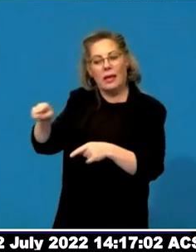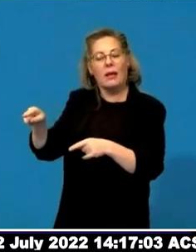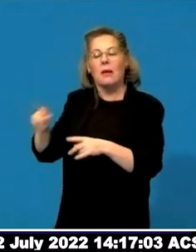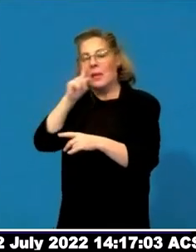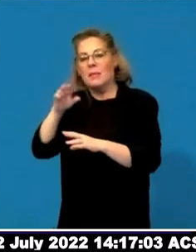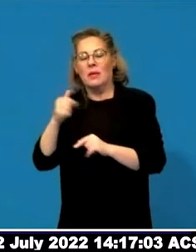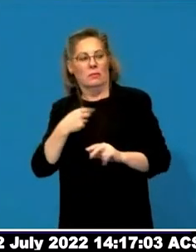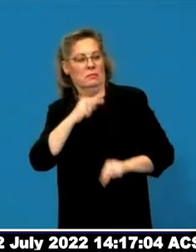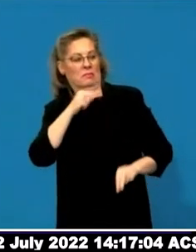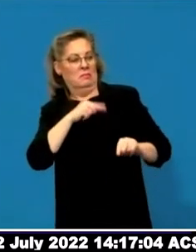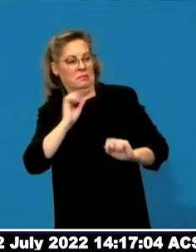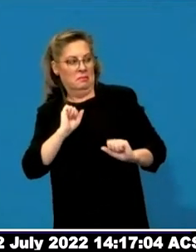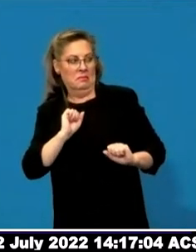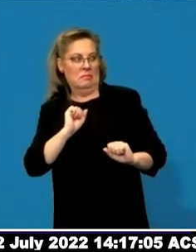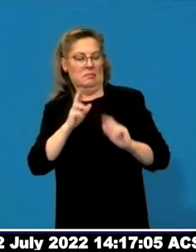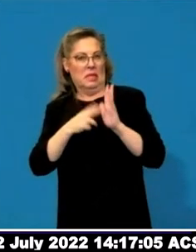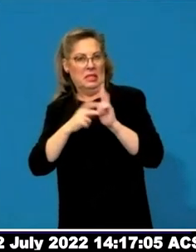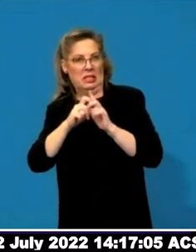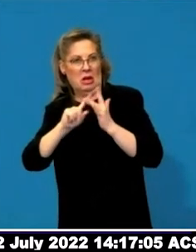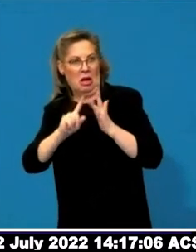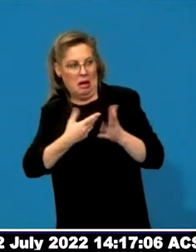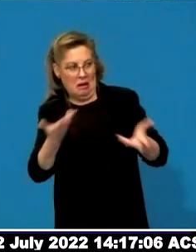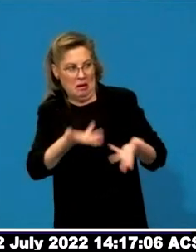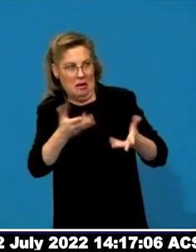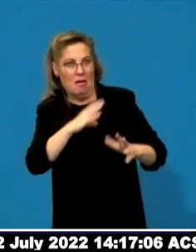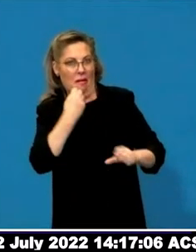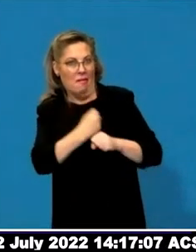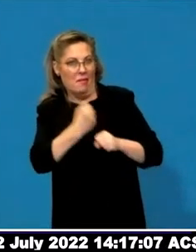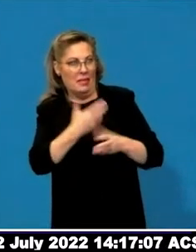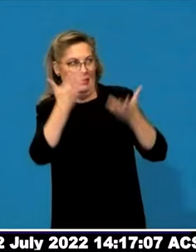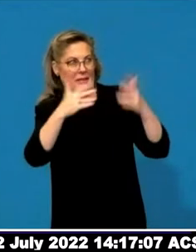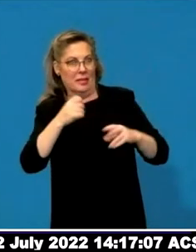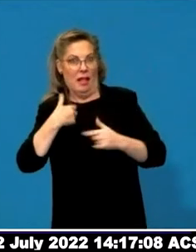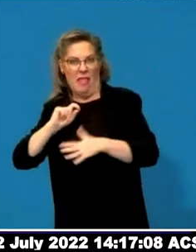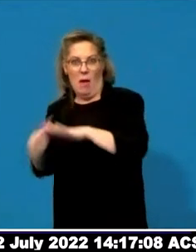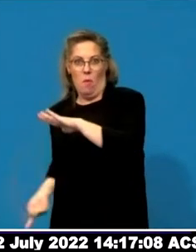what the NDIA is and will avoid at all costs because they -